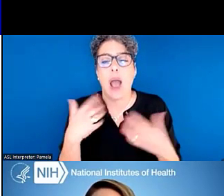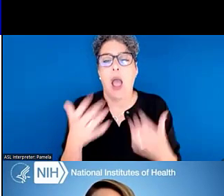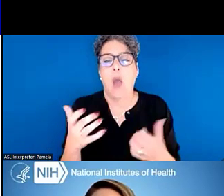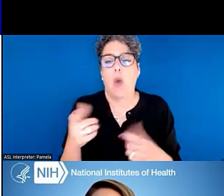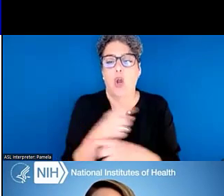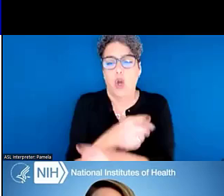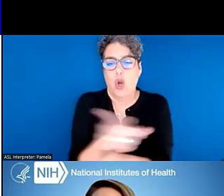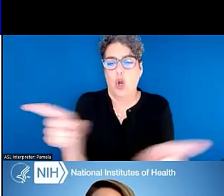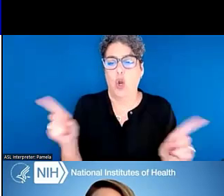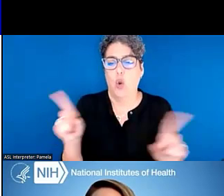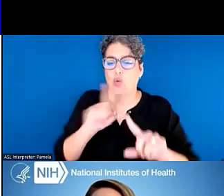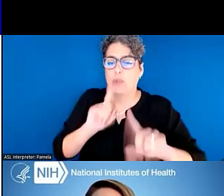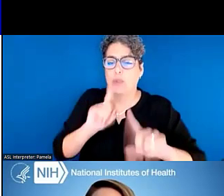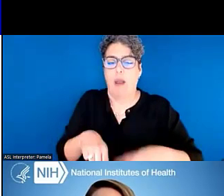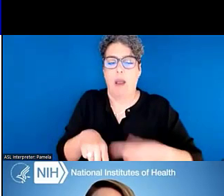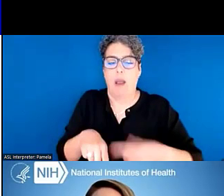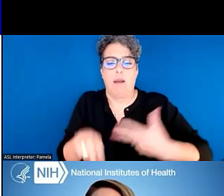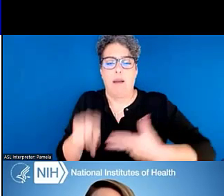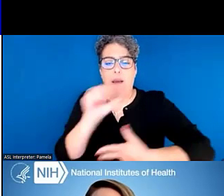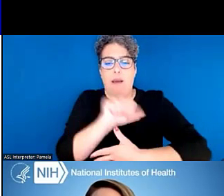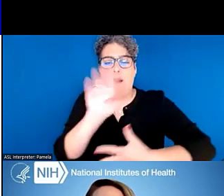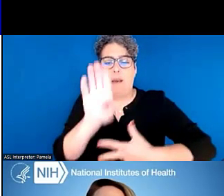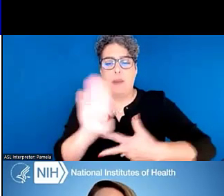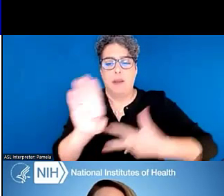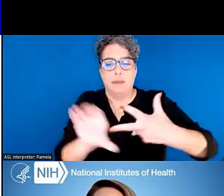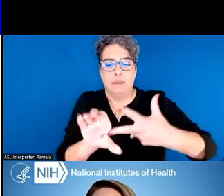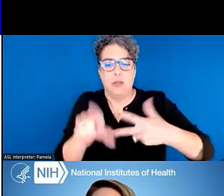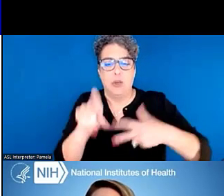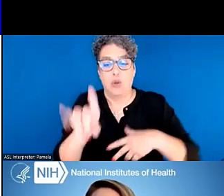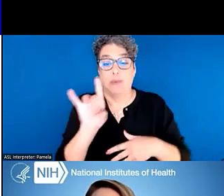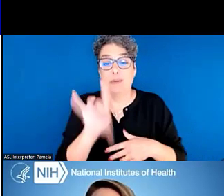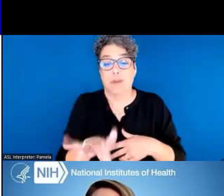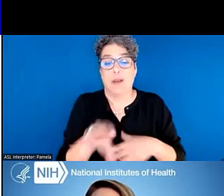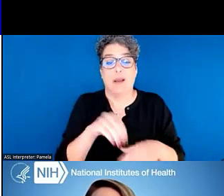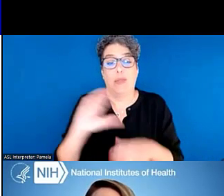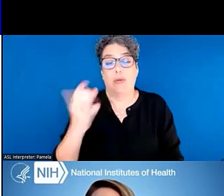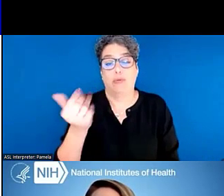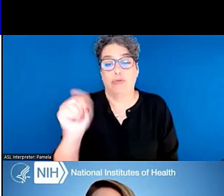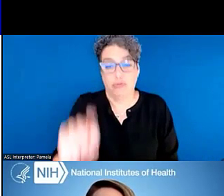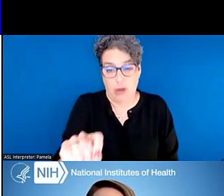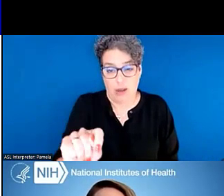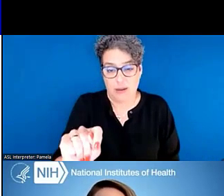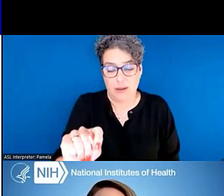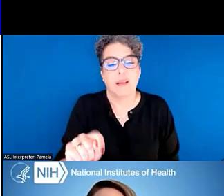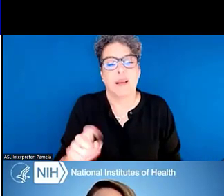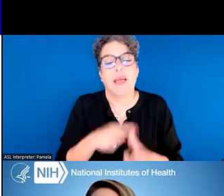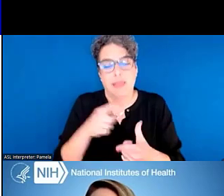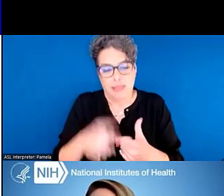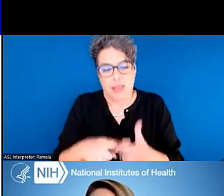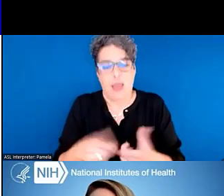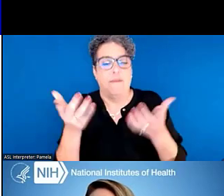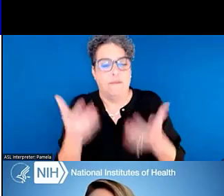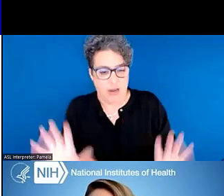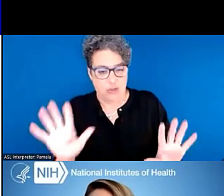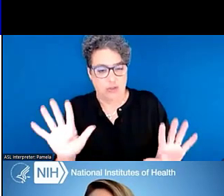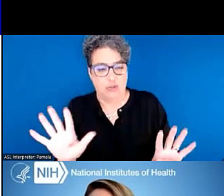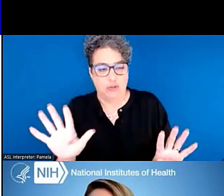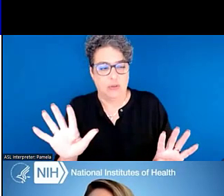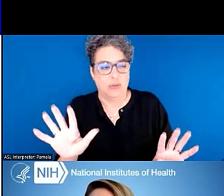C is coming up ..in the chat box. And then we'll discuss. Elyse Sullivan: All right. Let's see.